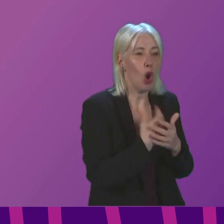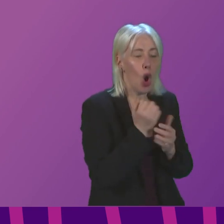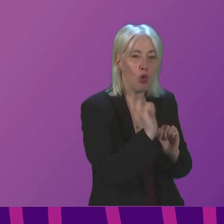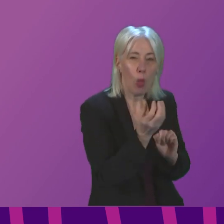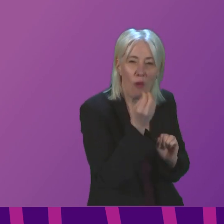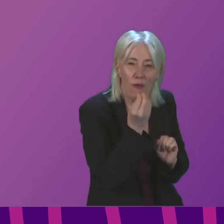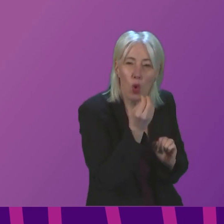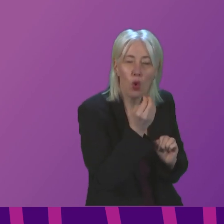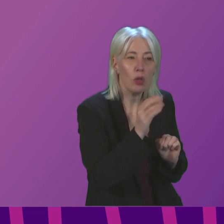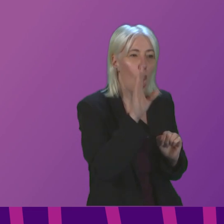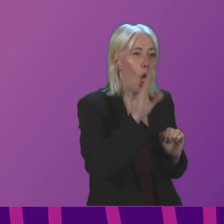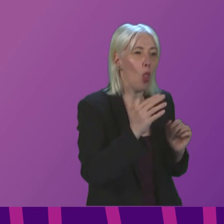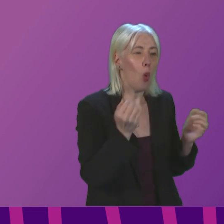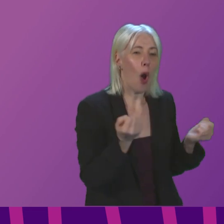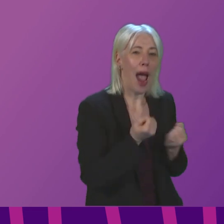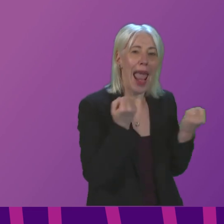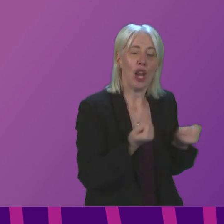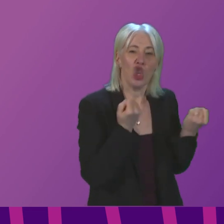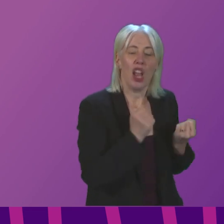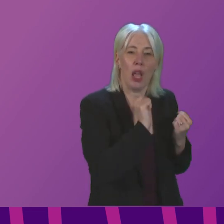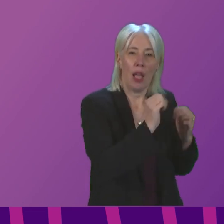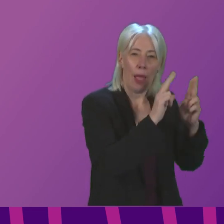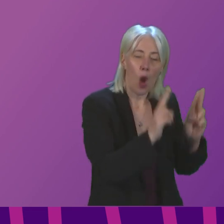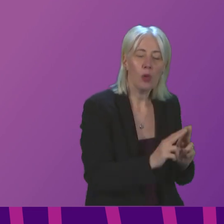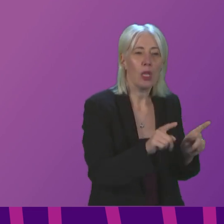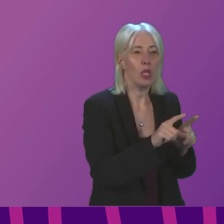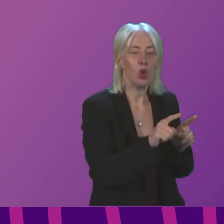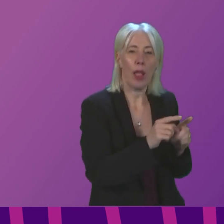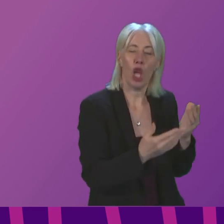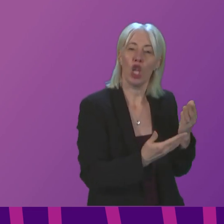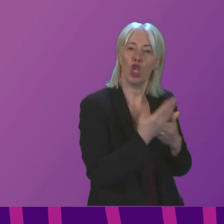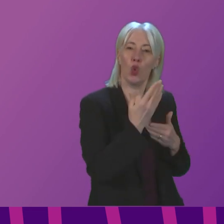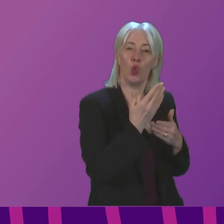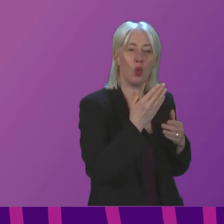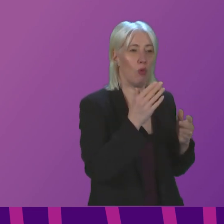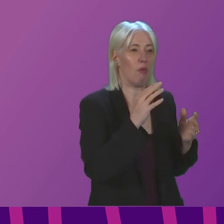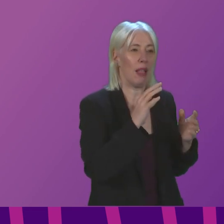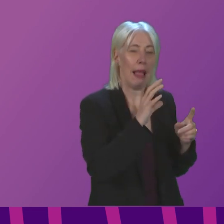use. We are also building a new model to support further community climate action. That will